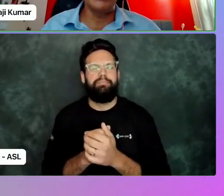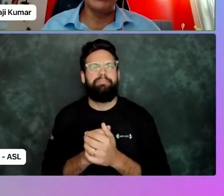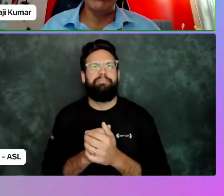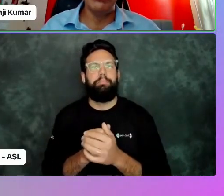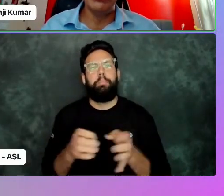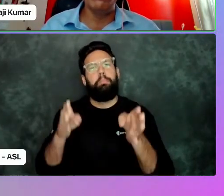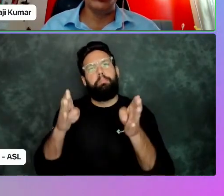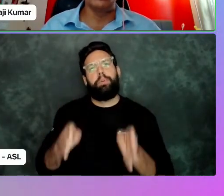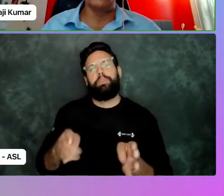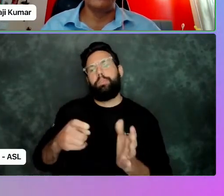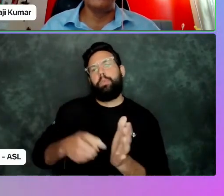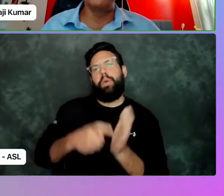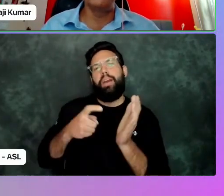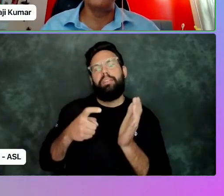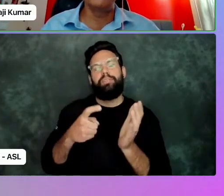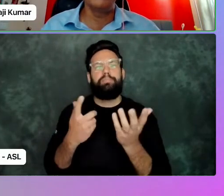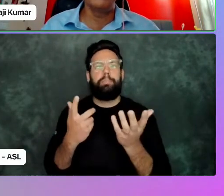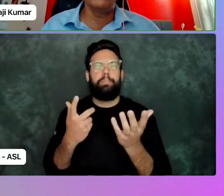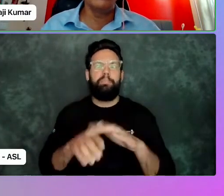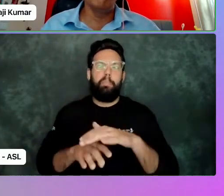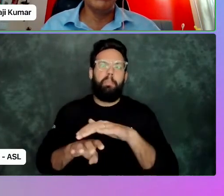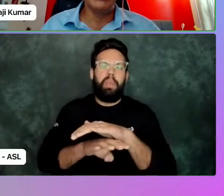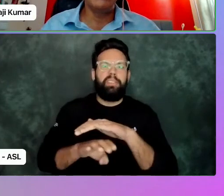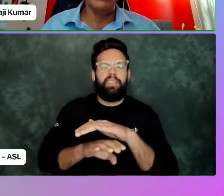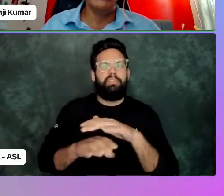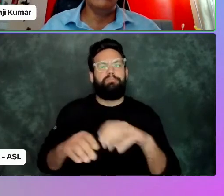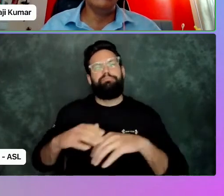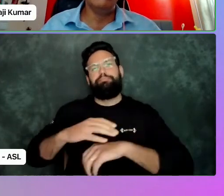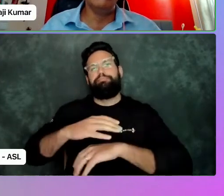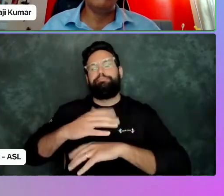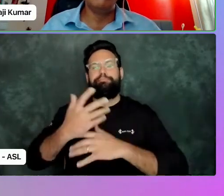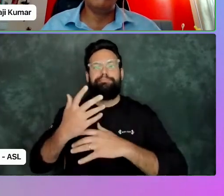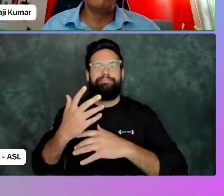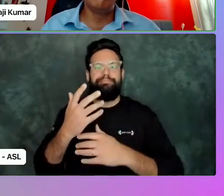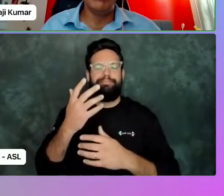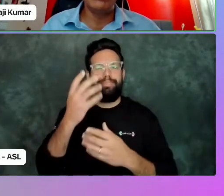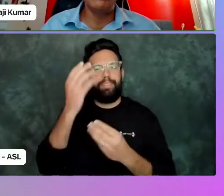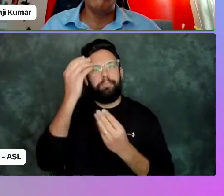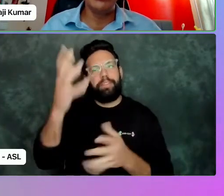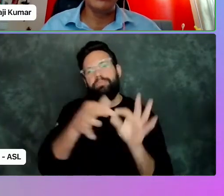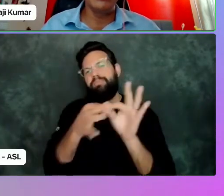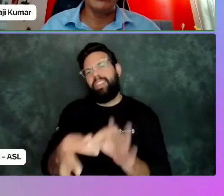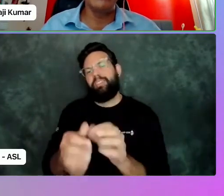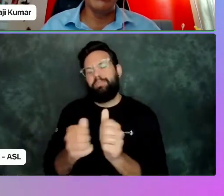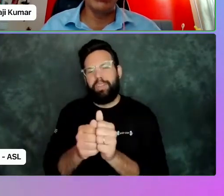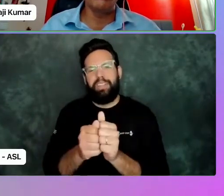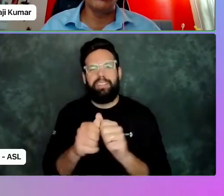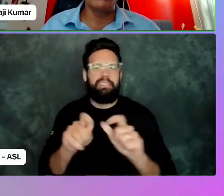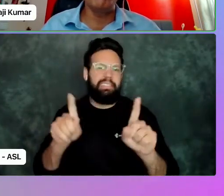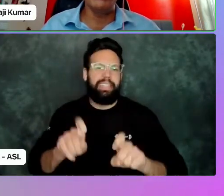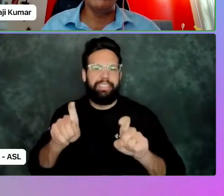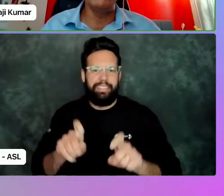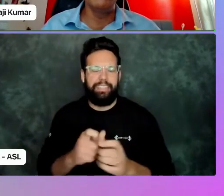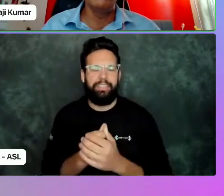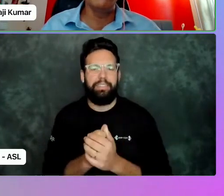of accessibility for sure. But one can get them up to speed